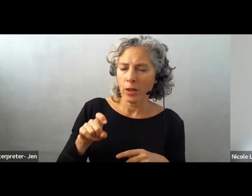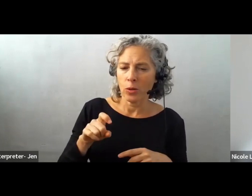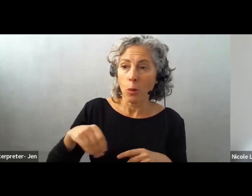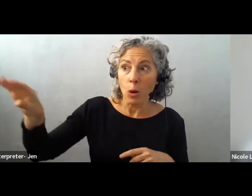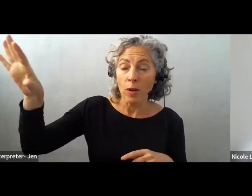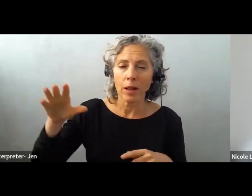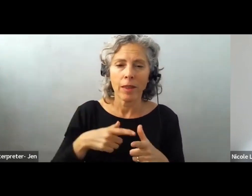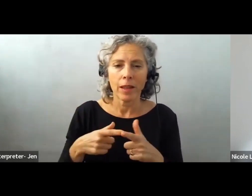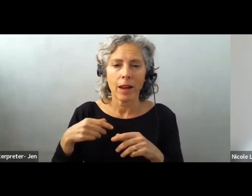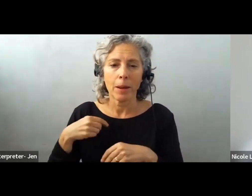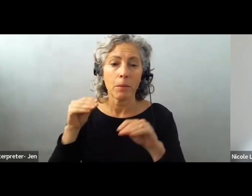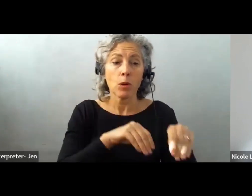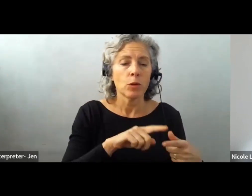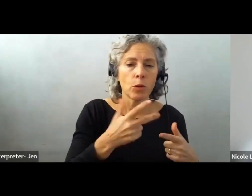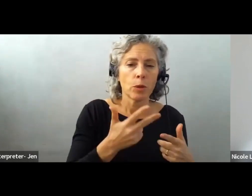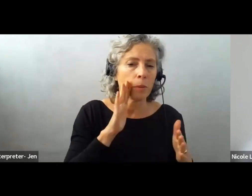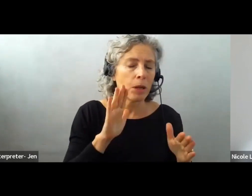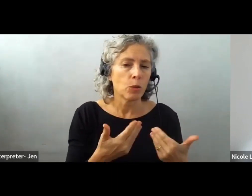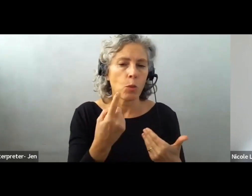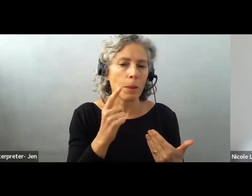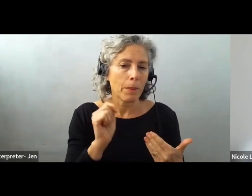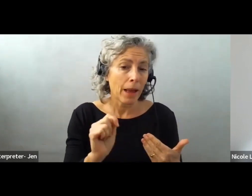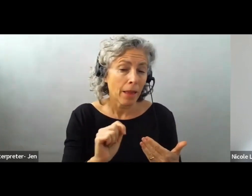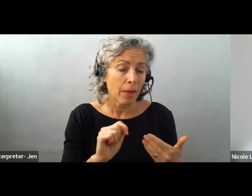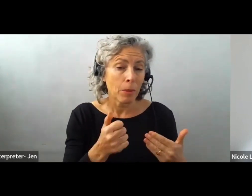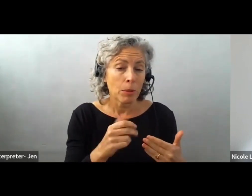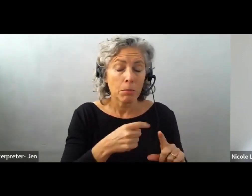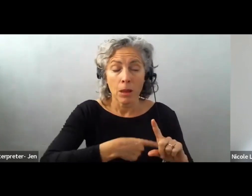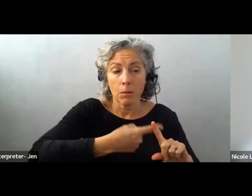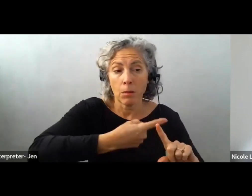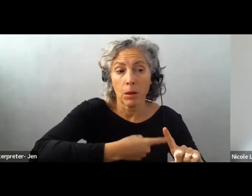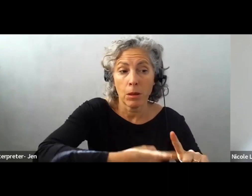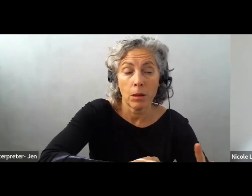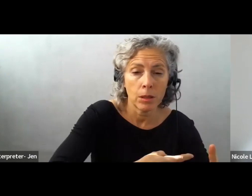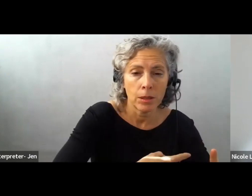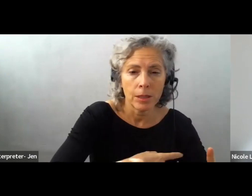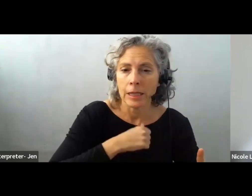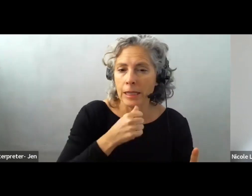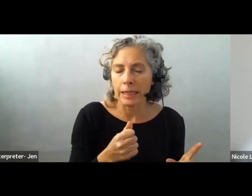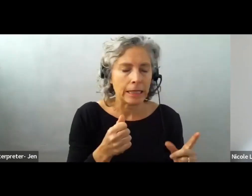into a three bedroom one bath apartment month to month which you know, ended up not turning out to be the greatest